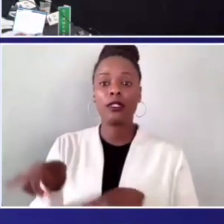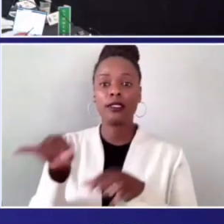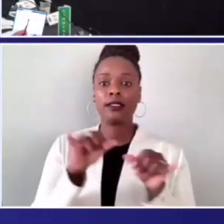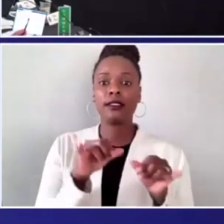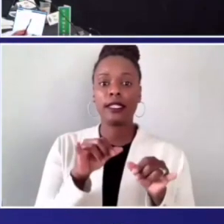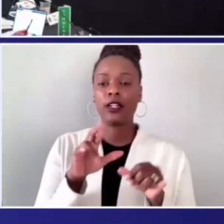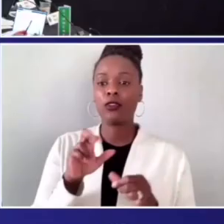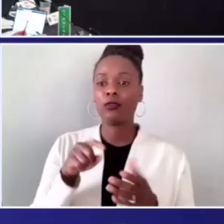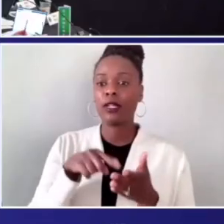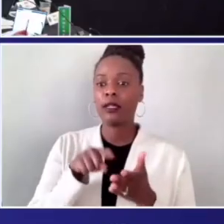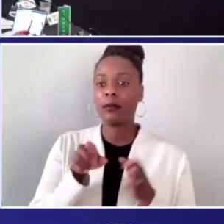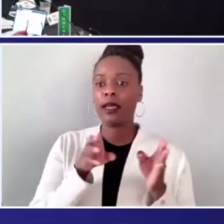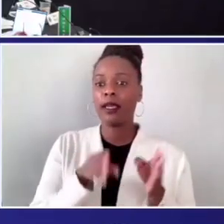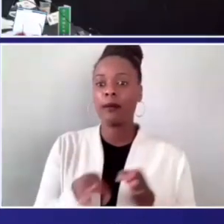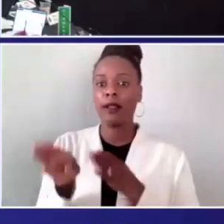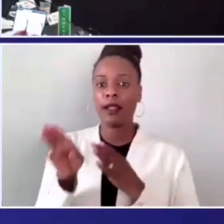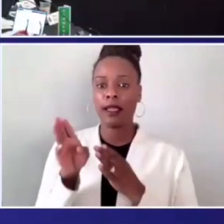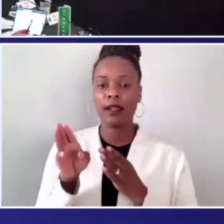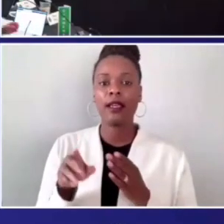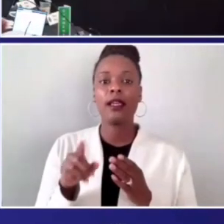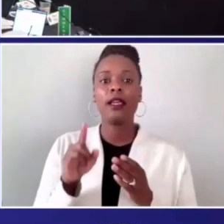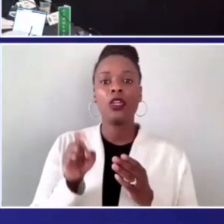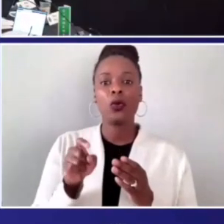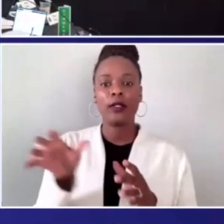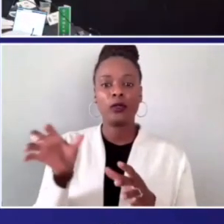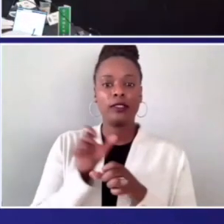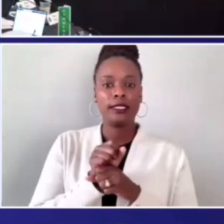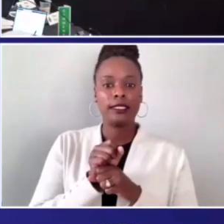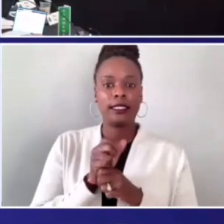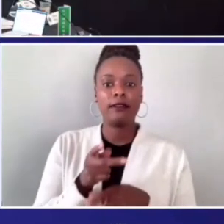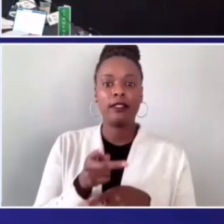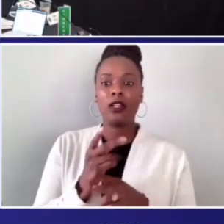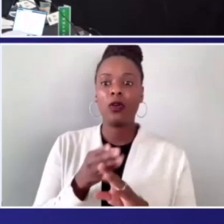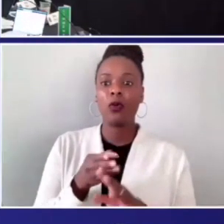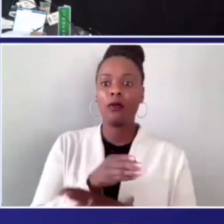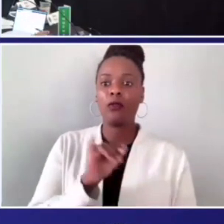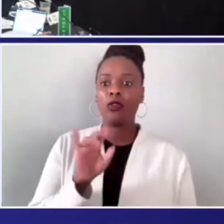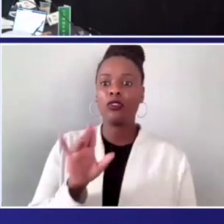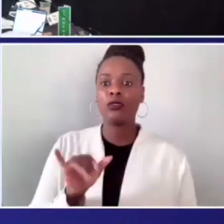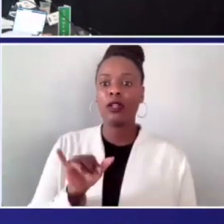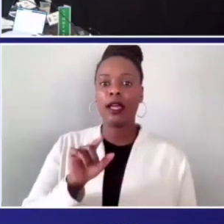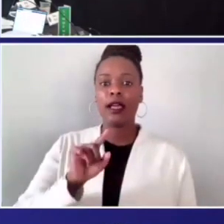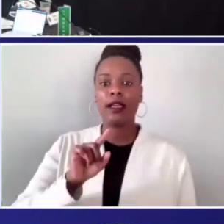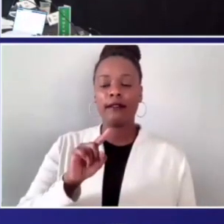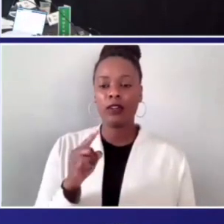you would have received your loan before July 1, 2026, and you would have entered